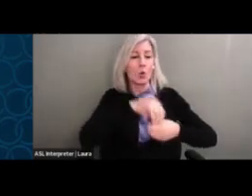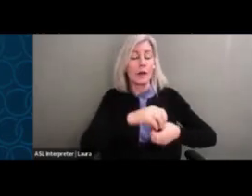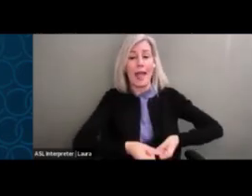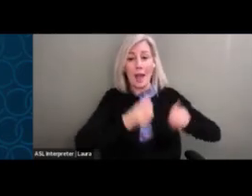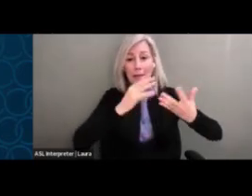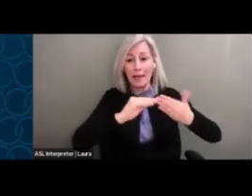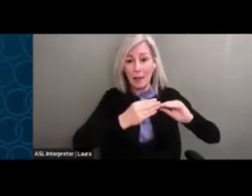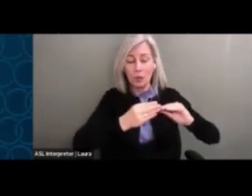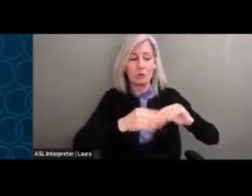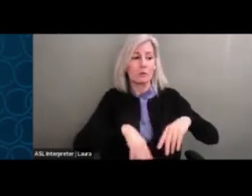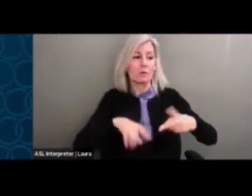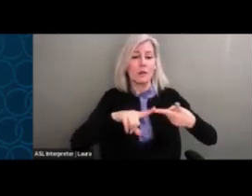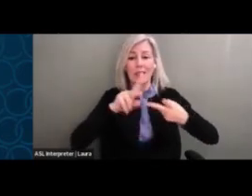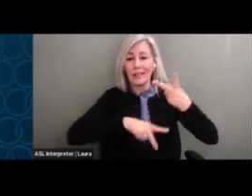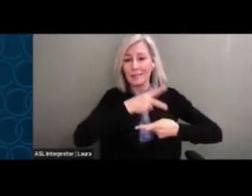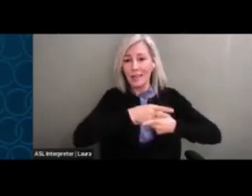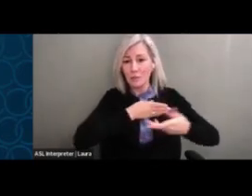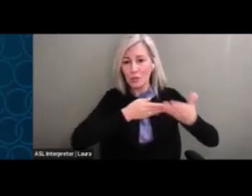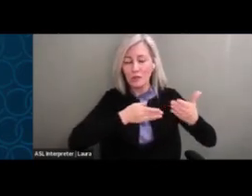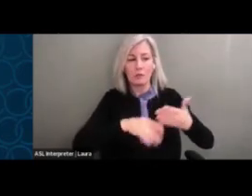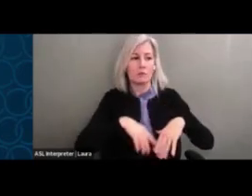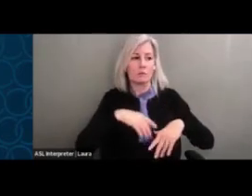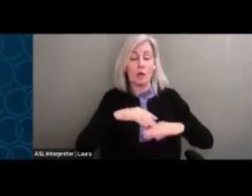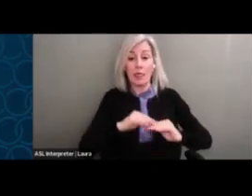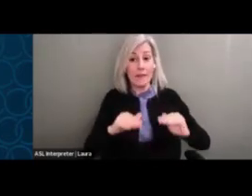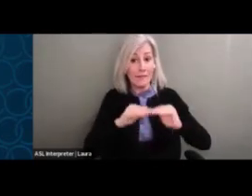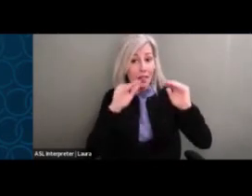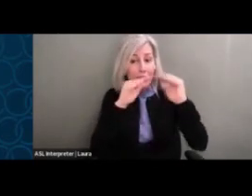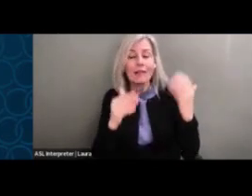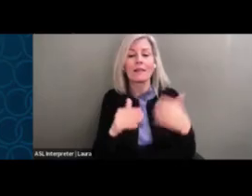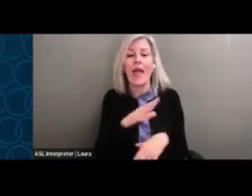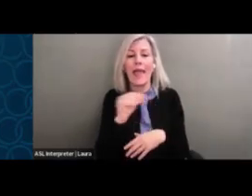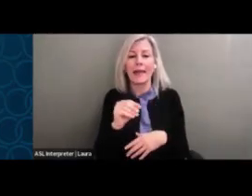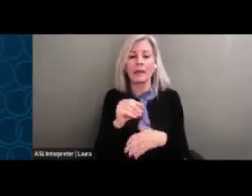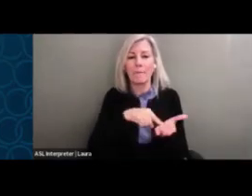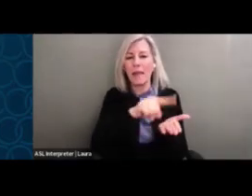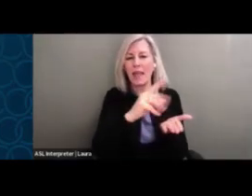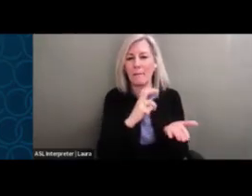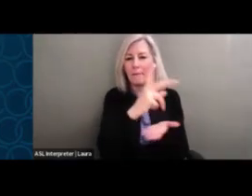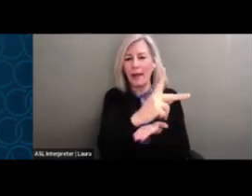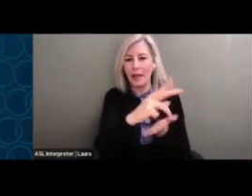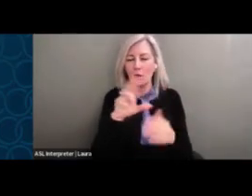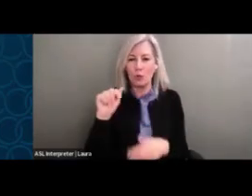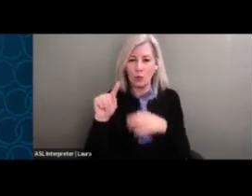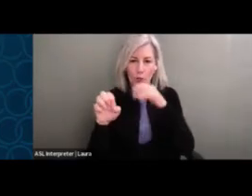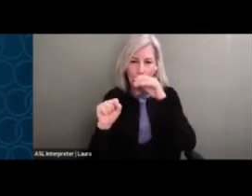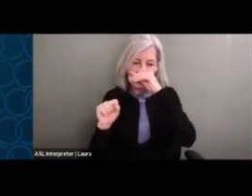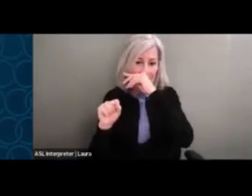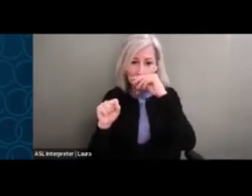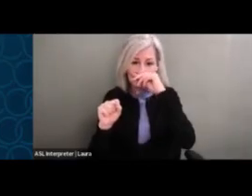states have a lot of flexibility about how to structure their program, including the number of people they serve, the types of services